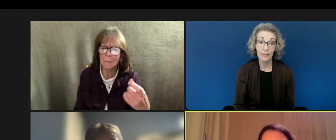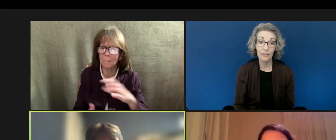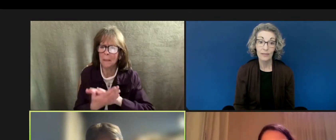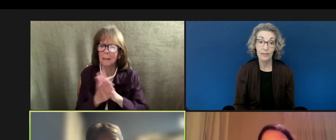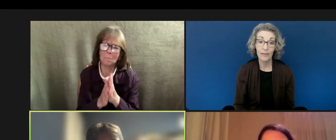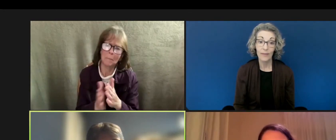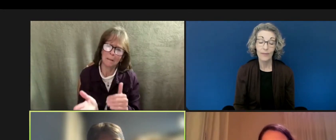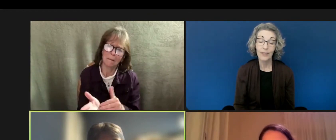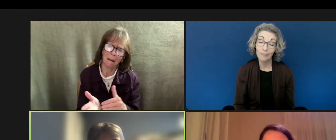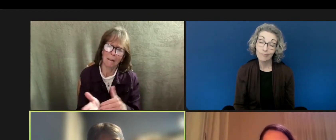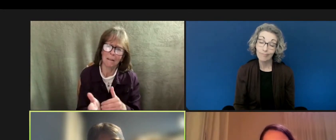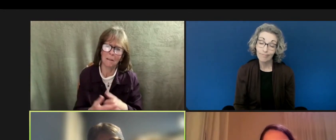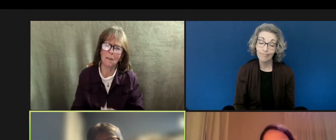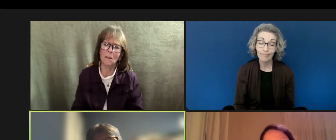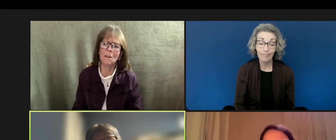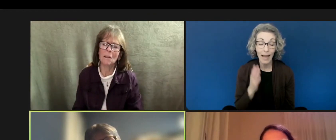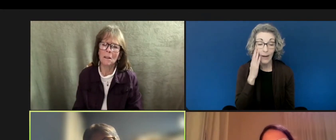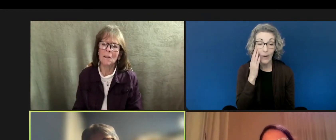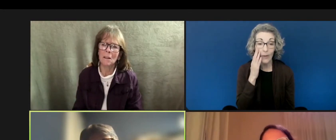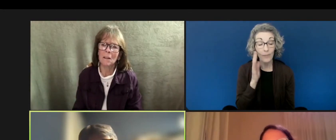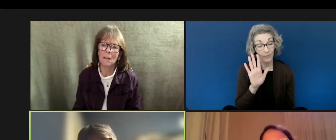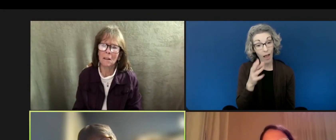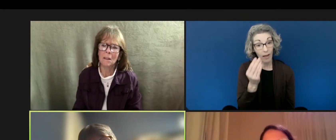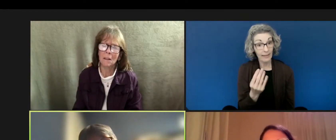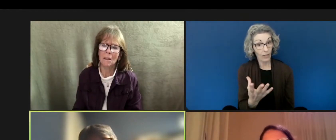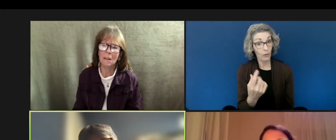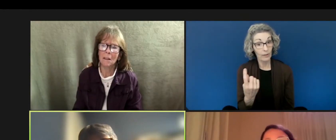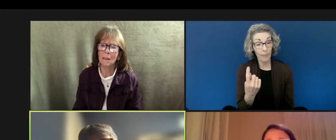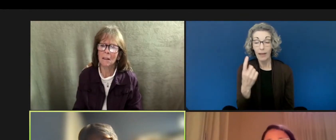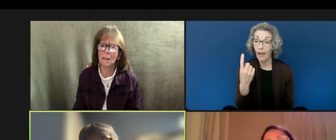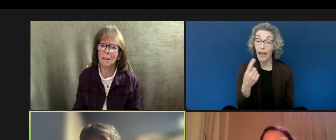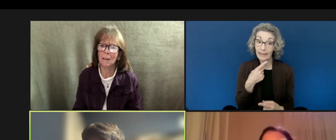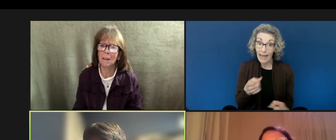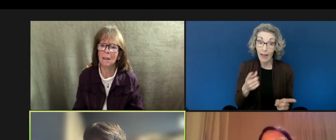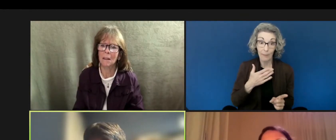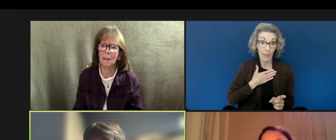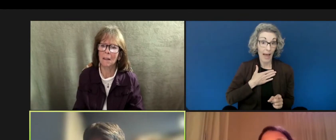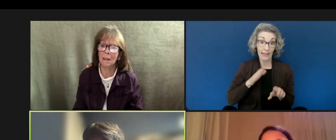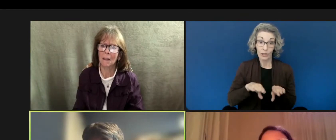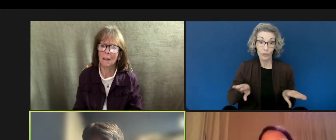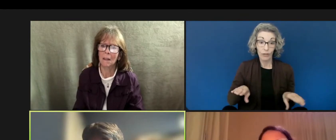I know, I know, no I'll tell you something I tell my own kids, not everyone needs to be a doctor.